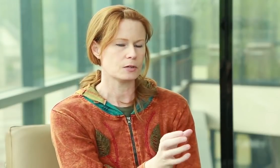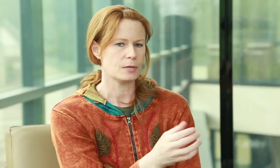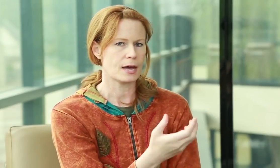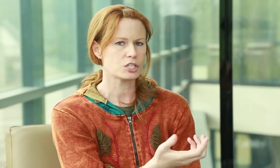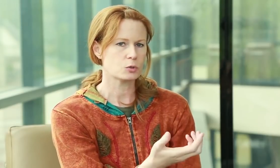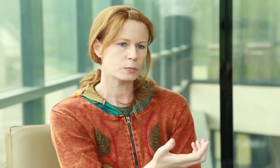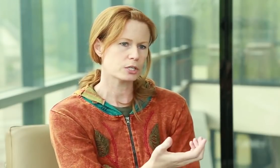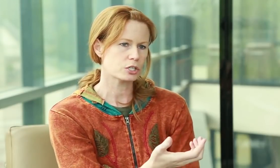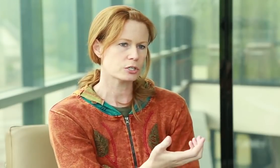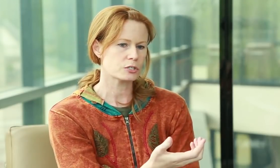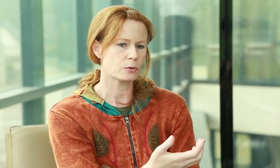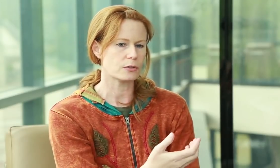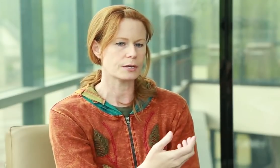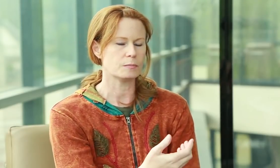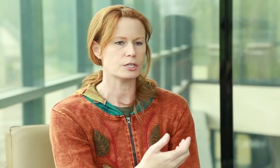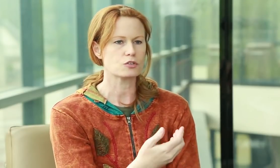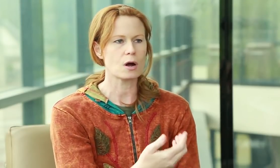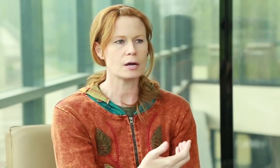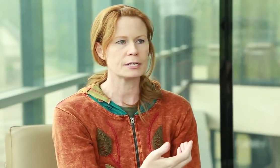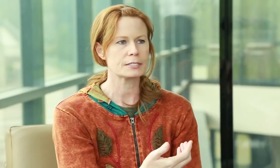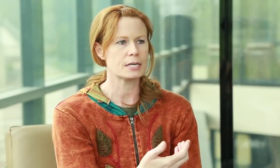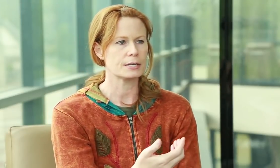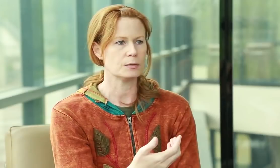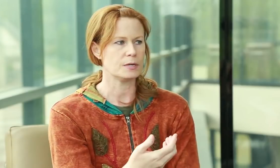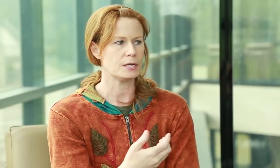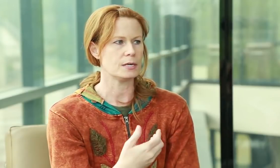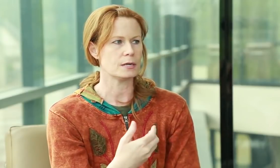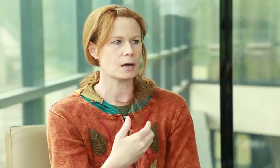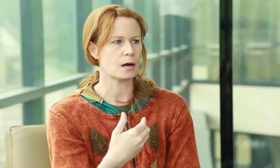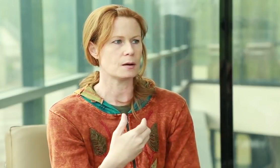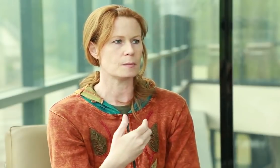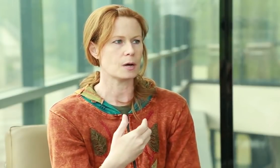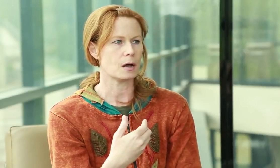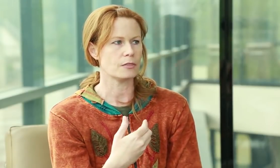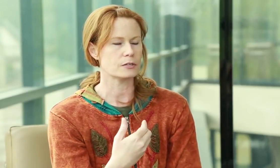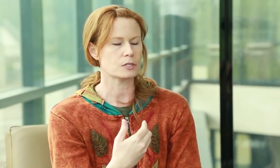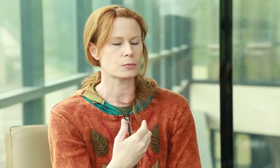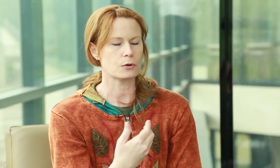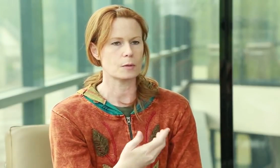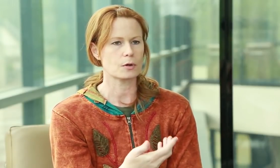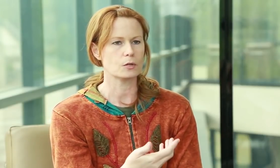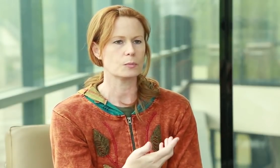either be actual pictures or they can be drawings, they can be, um, - there's a program called